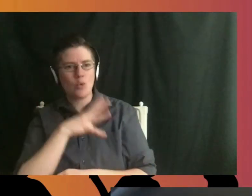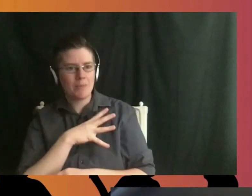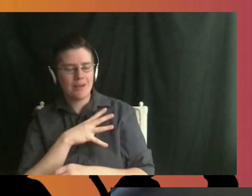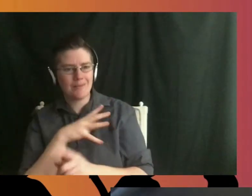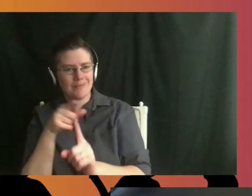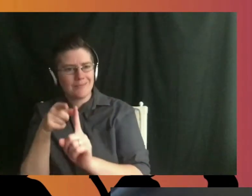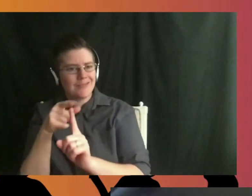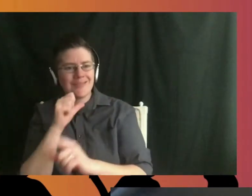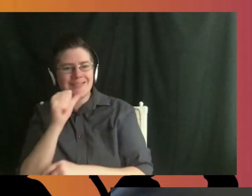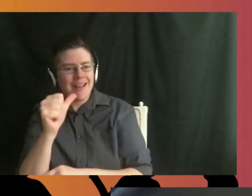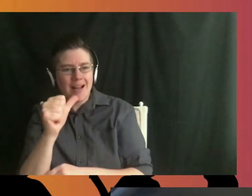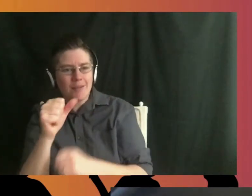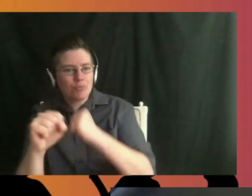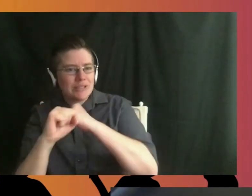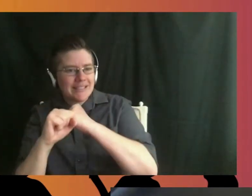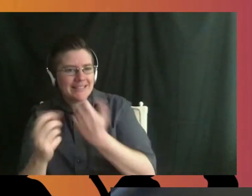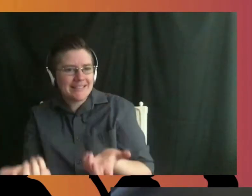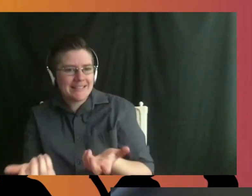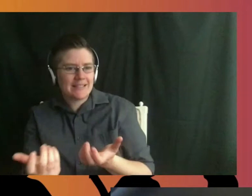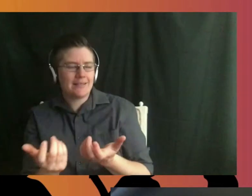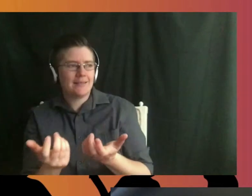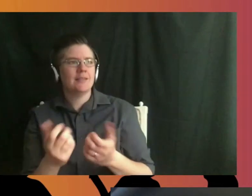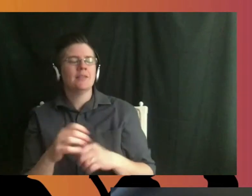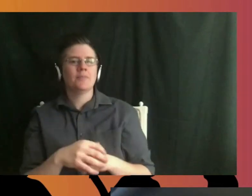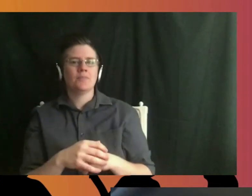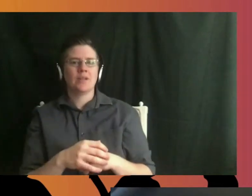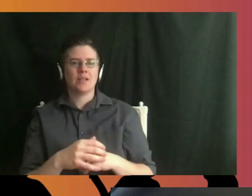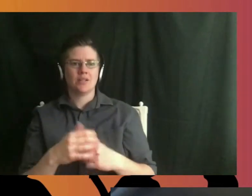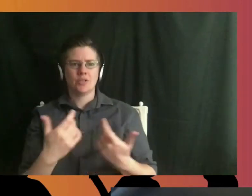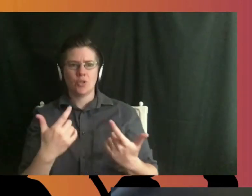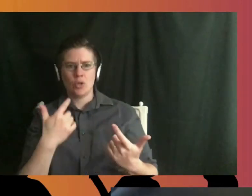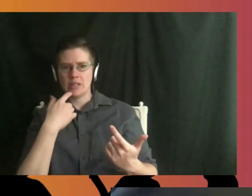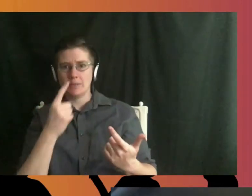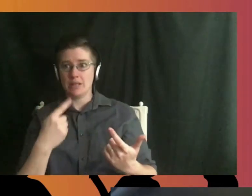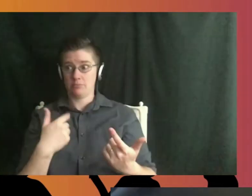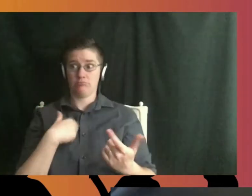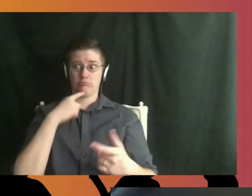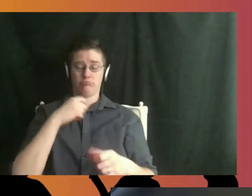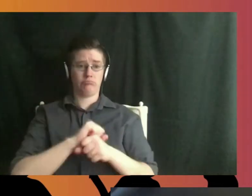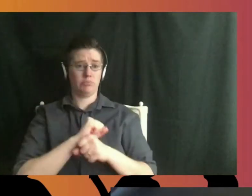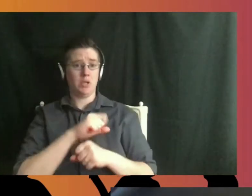always tell my friends like yeah it was literally a black queer woman who founded the black lives